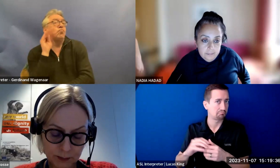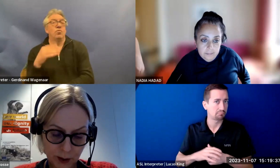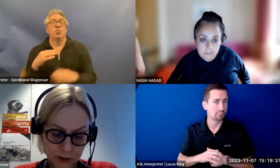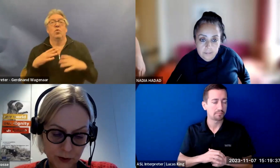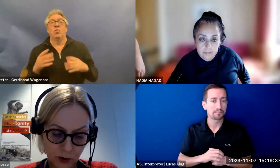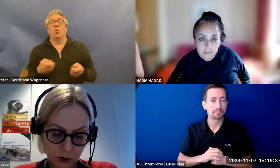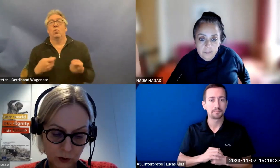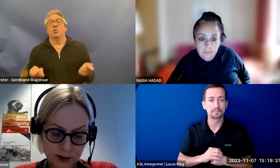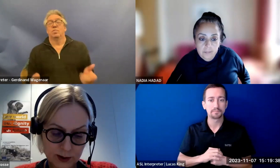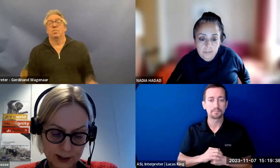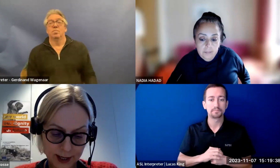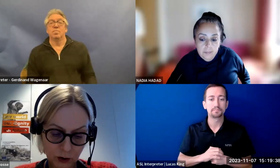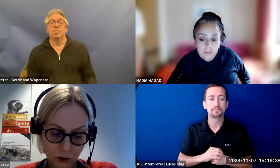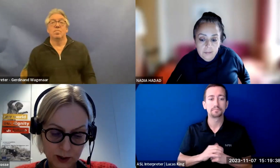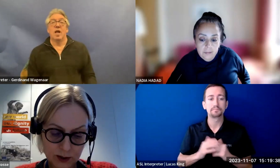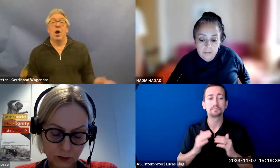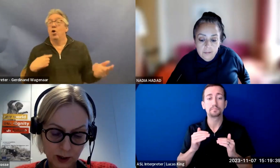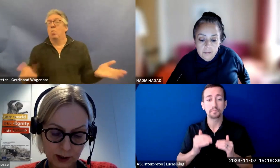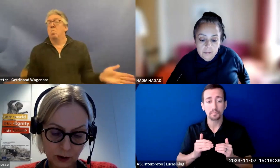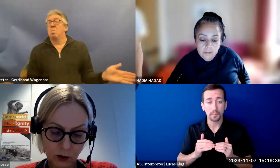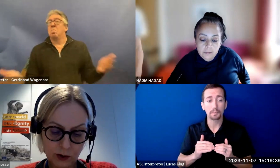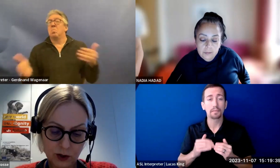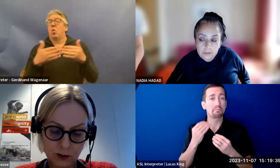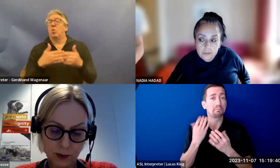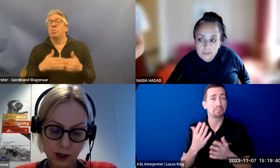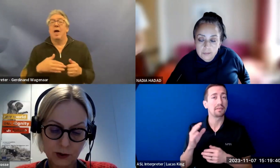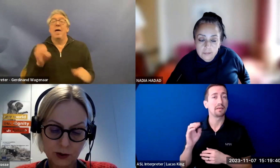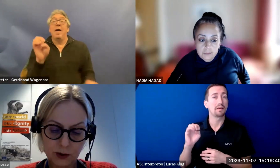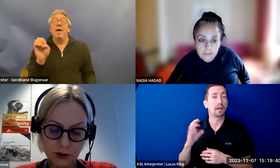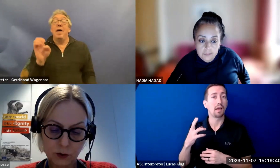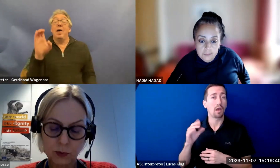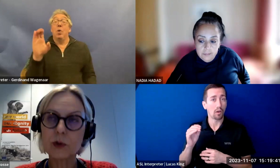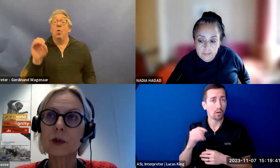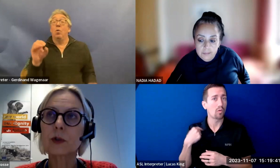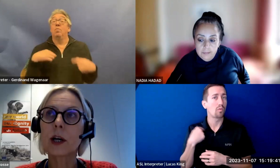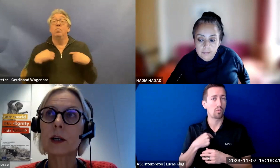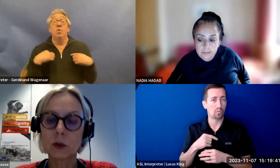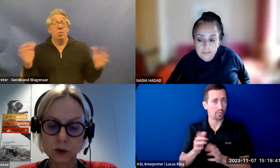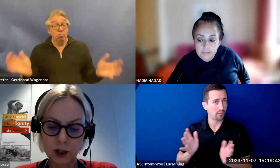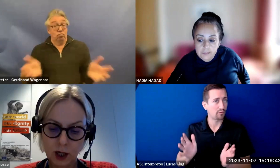To conclude, ECHO as well encourages partners to post your dialogue